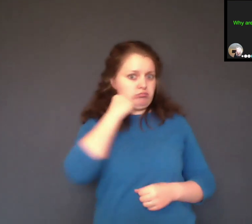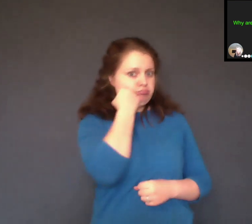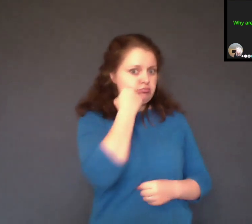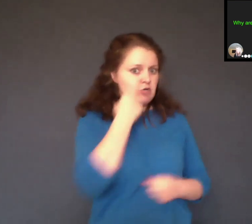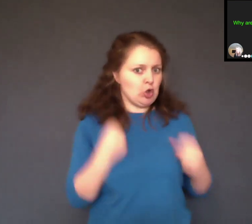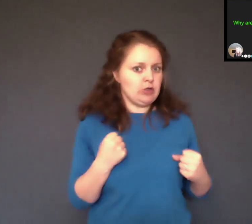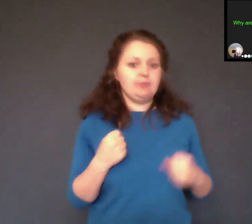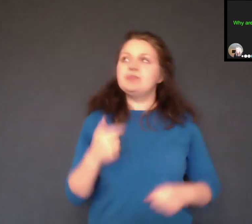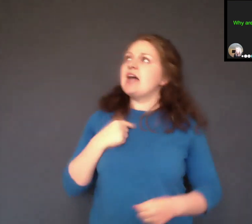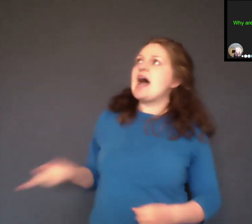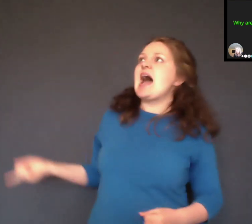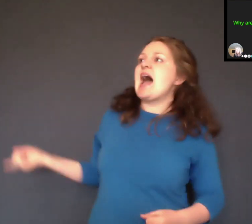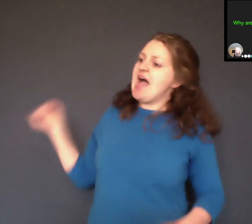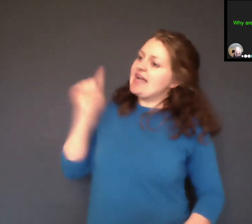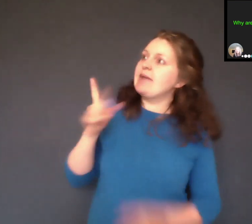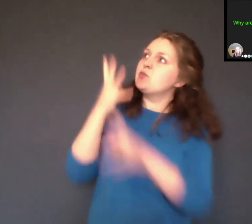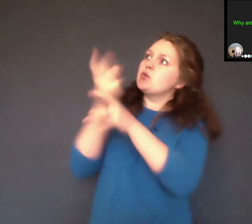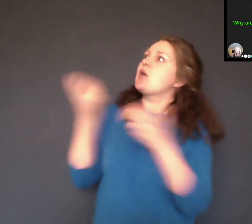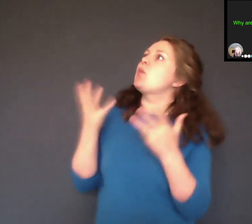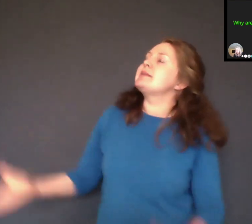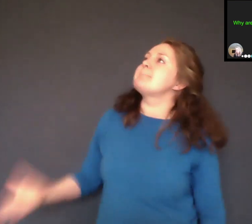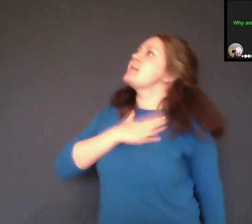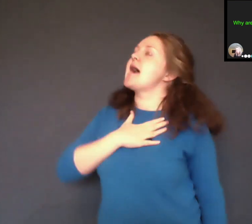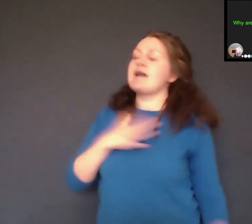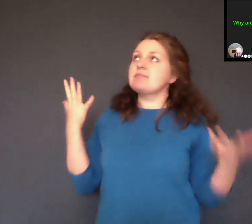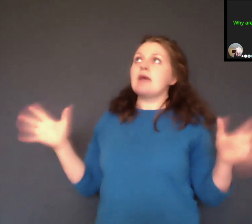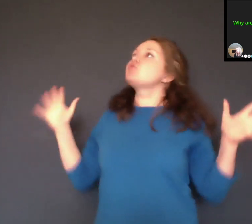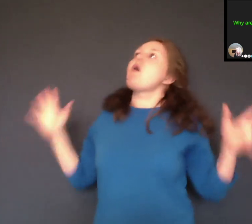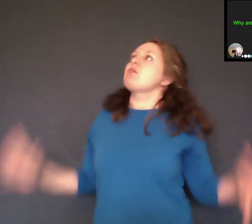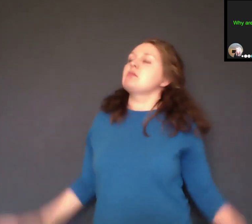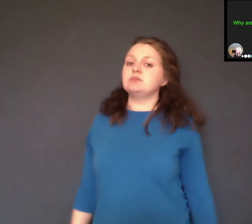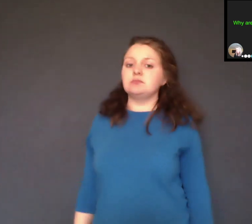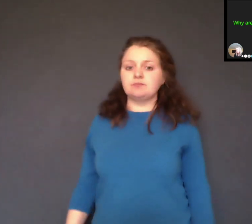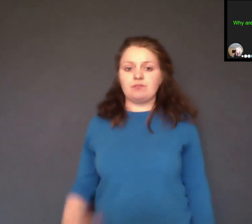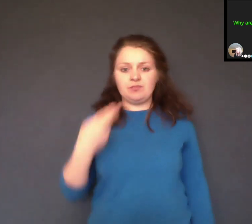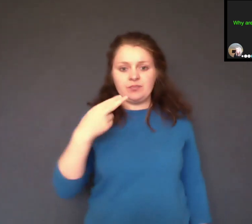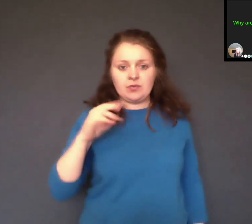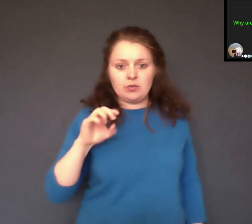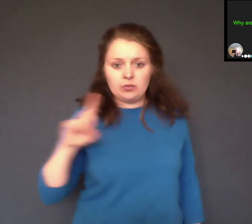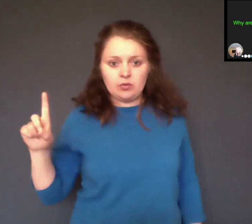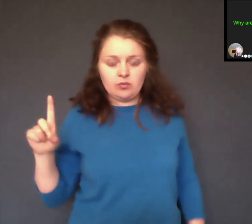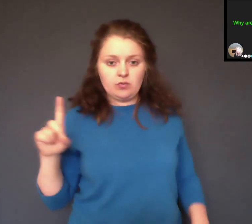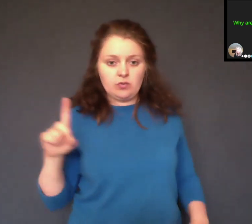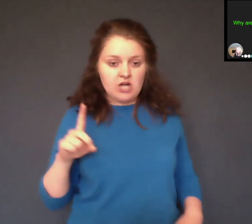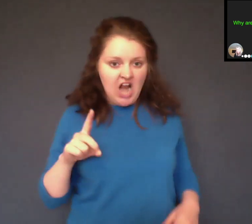i came to get what was mine that's all he said hood sucked one of the gleaming spheres into